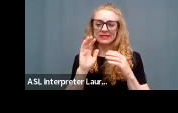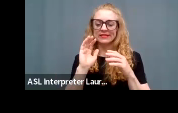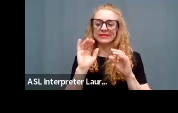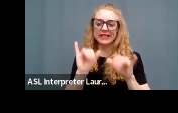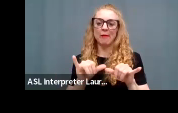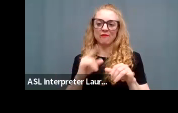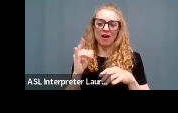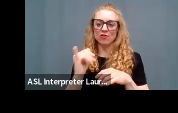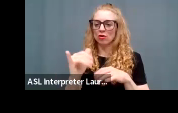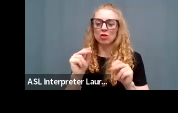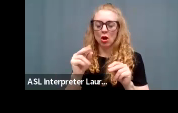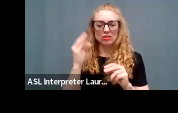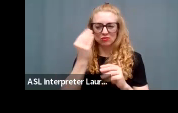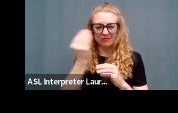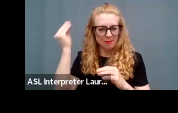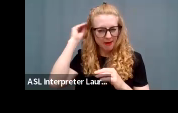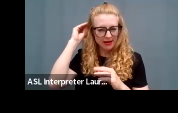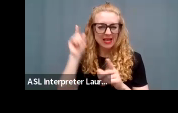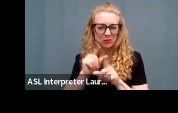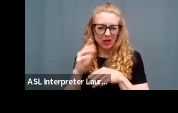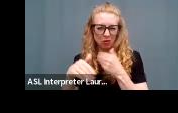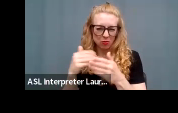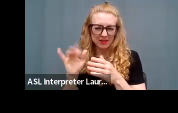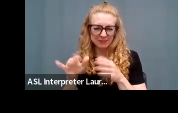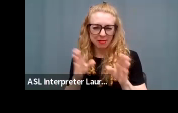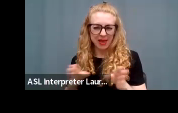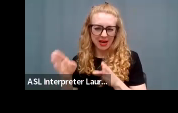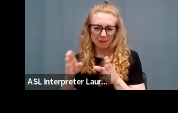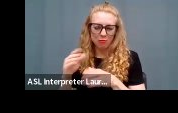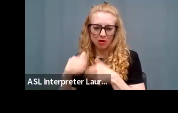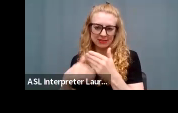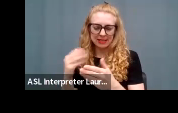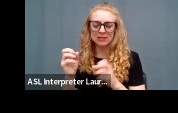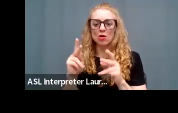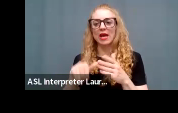keep that in the back of our minds as we're going through the whole planning process okay next slide